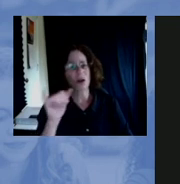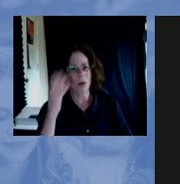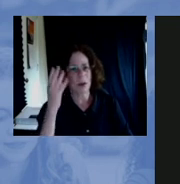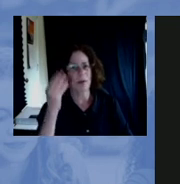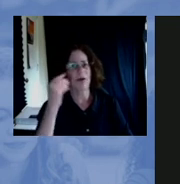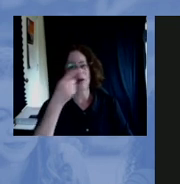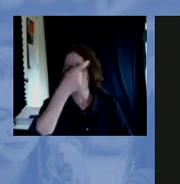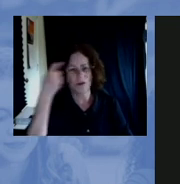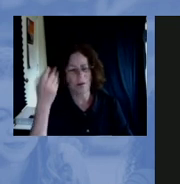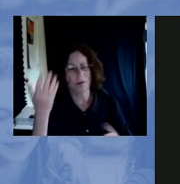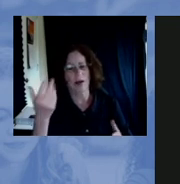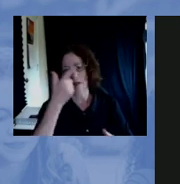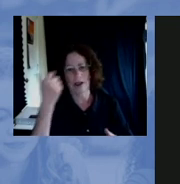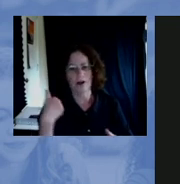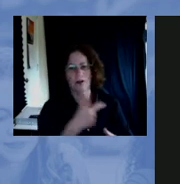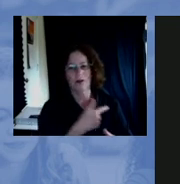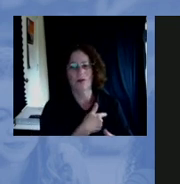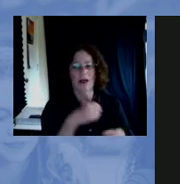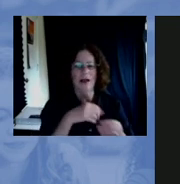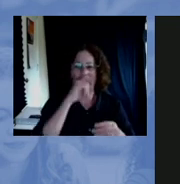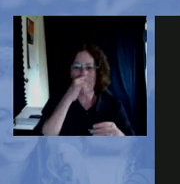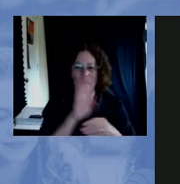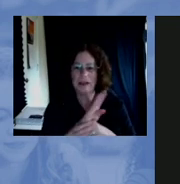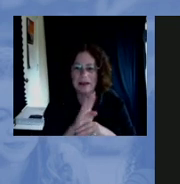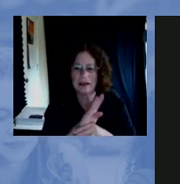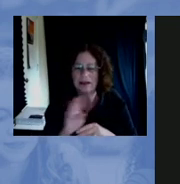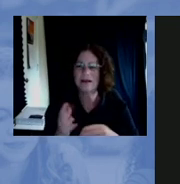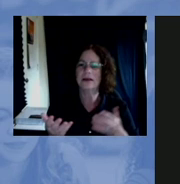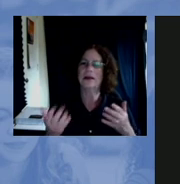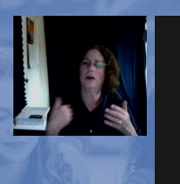BECAUSE WE'RE IN THE KID BUSINESS WE IMMEDIATELY TRY TO FOCUS OUR IMMEDIATE ATTENTION ON THE